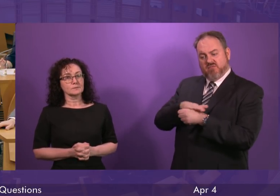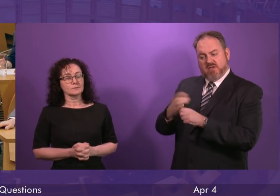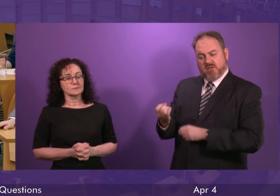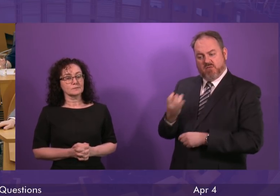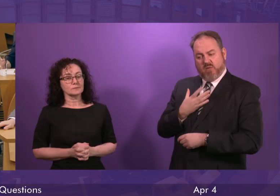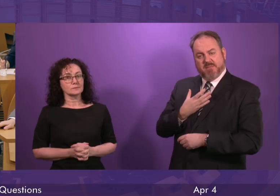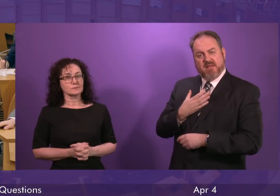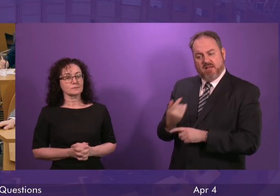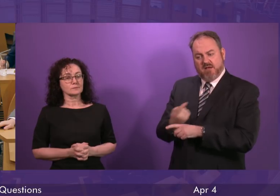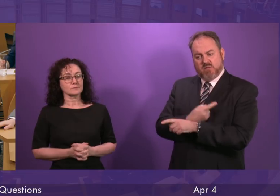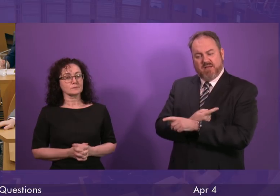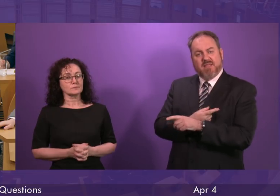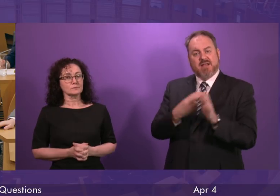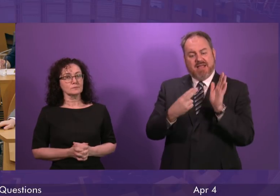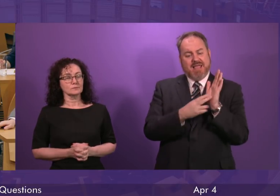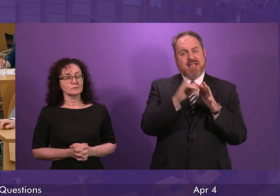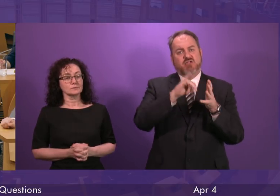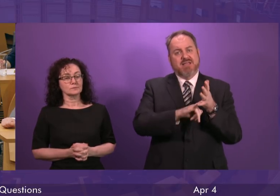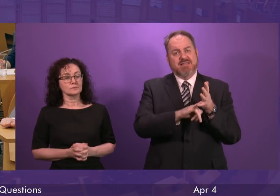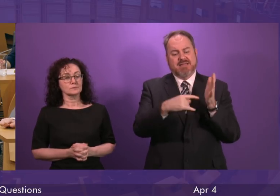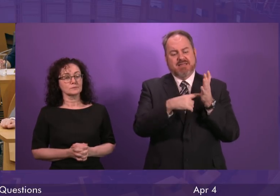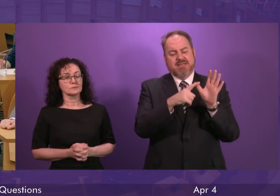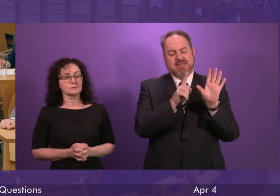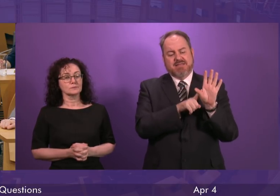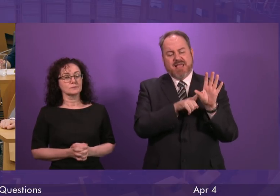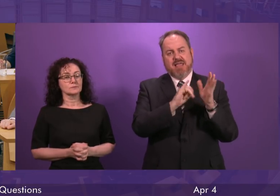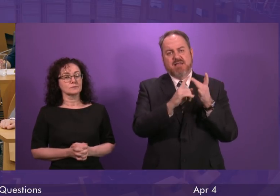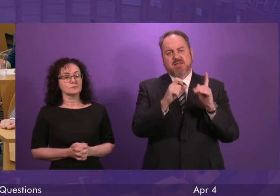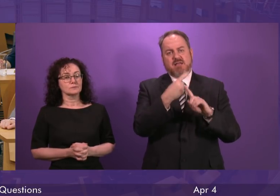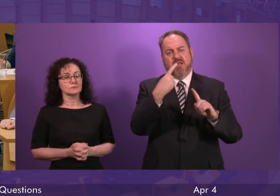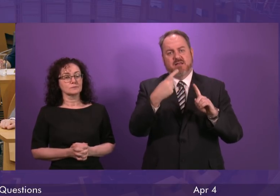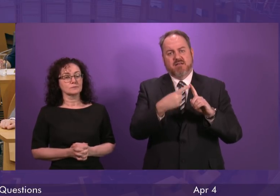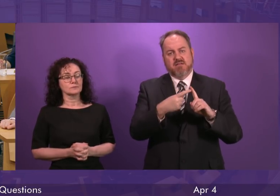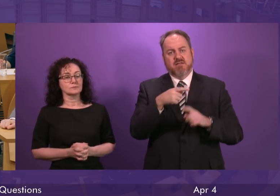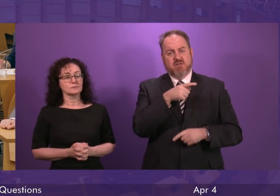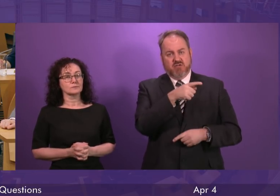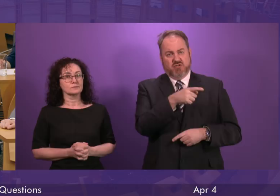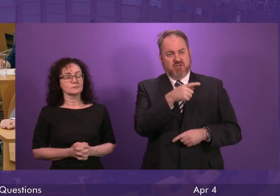me that she has been told by NHS Tayside that she is one of the 300 breast cancer patients